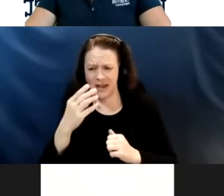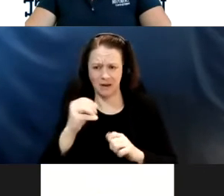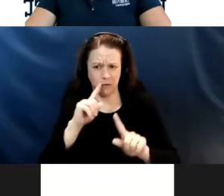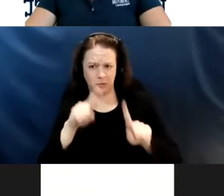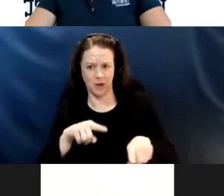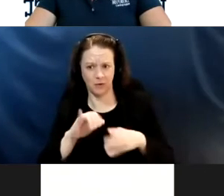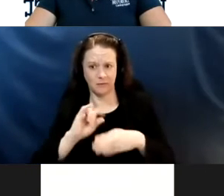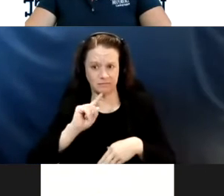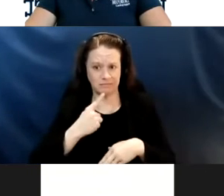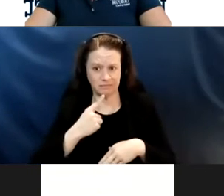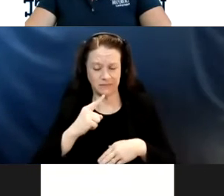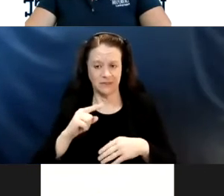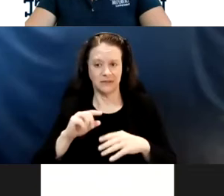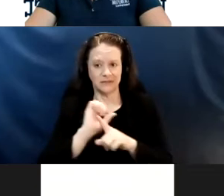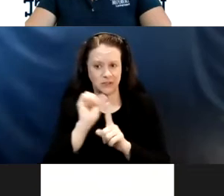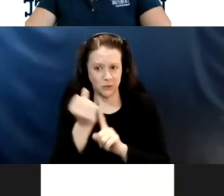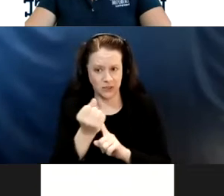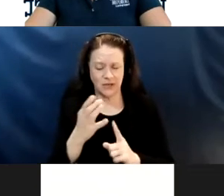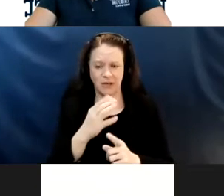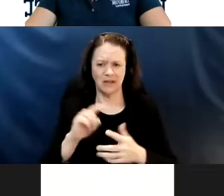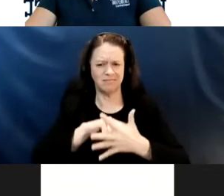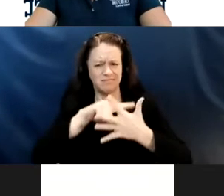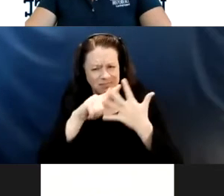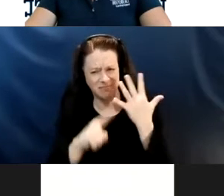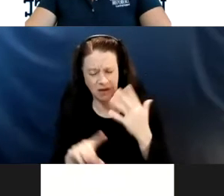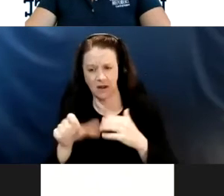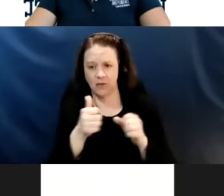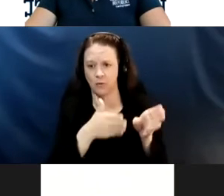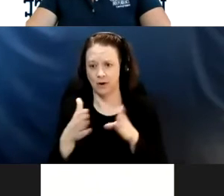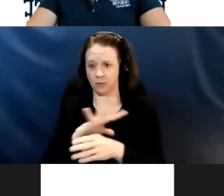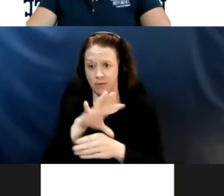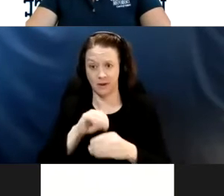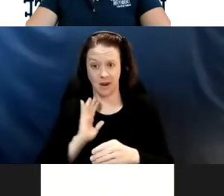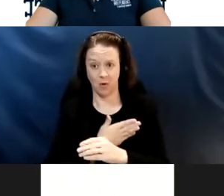in addition to so many other ways and aspects of our lives. It really has impacted every one